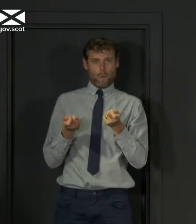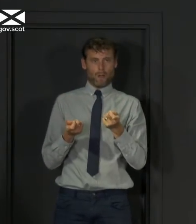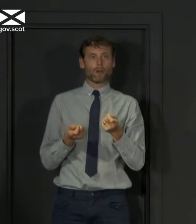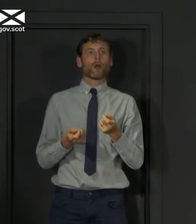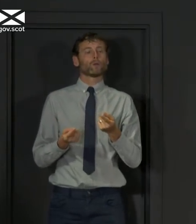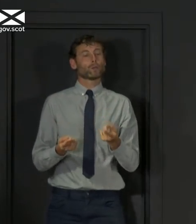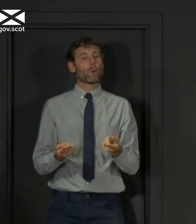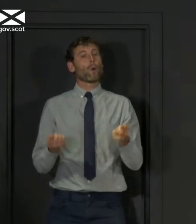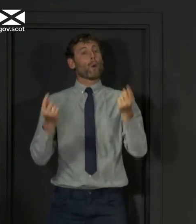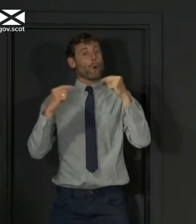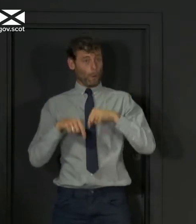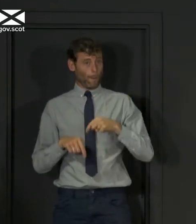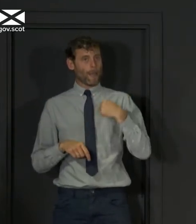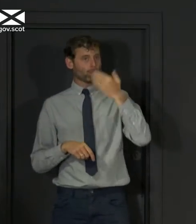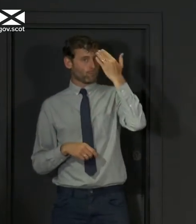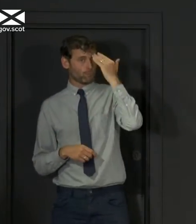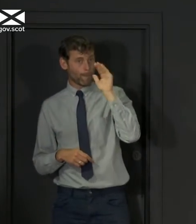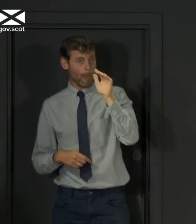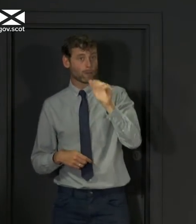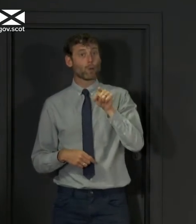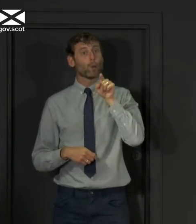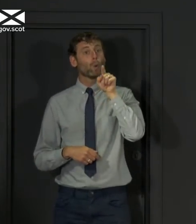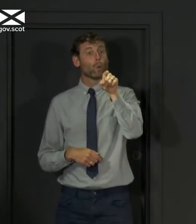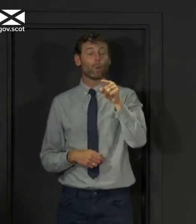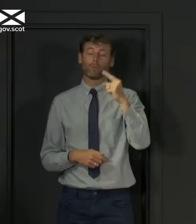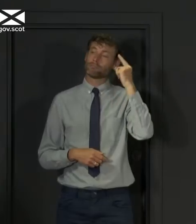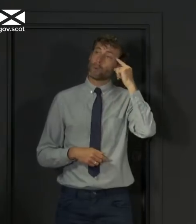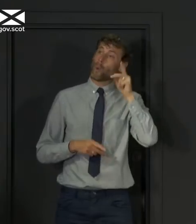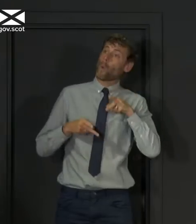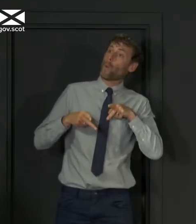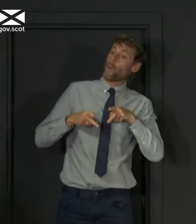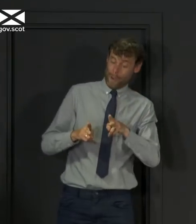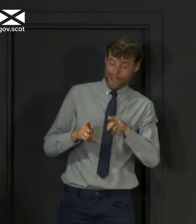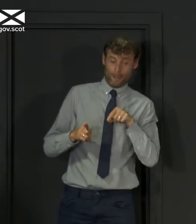point, every decision we take right now has an impact on other people ,so let's all be